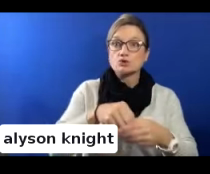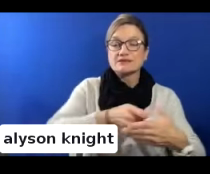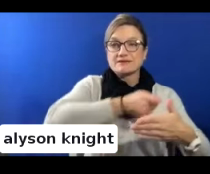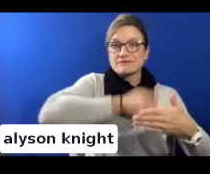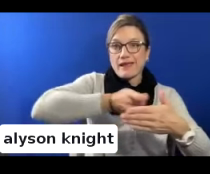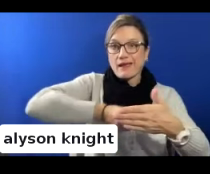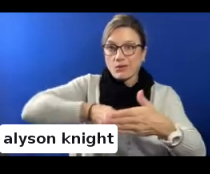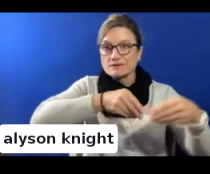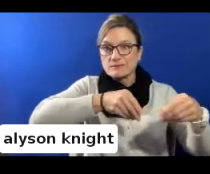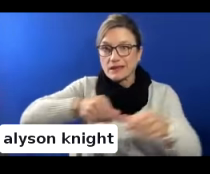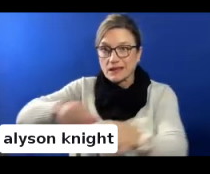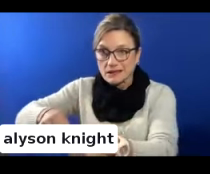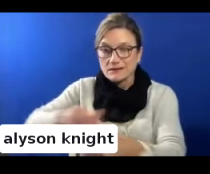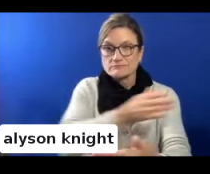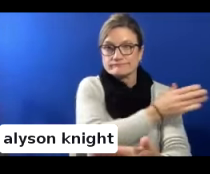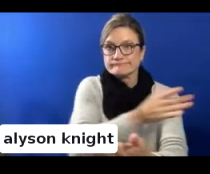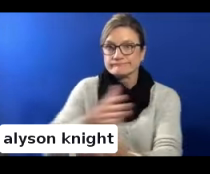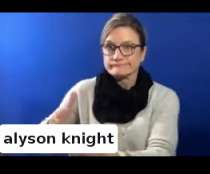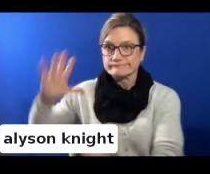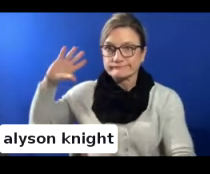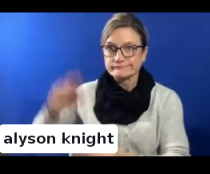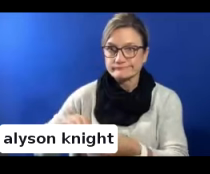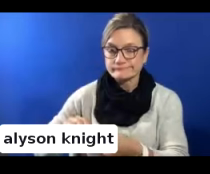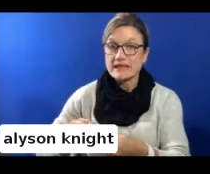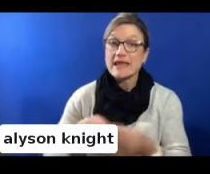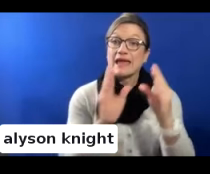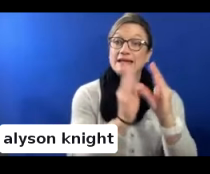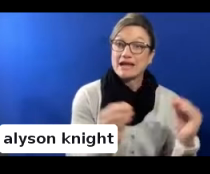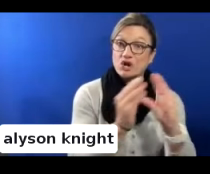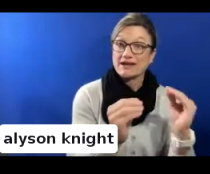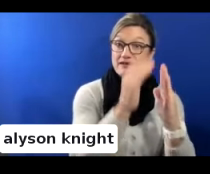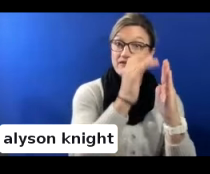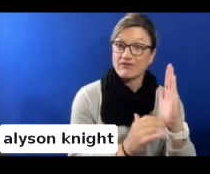of refunding in the narrative, as well as the financial expenditures.